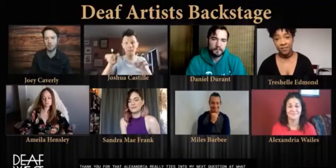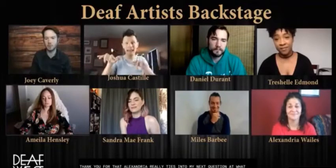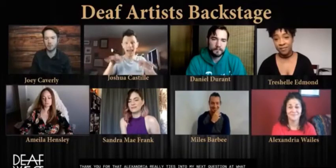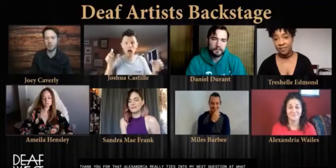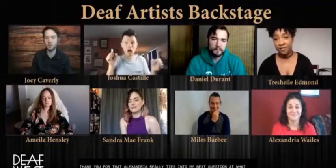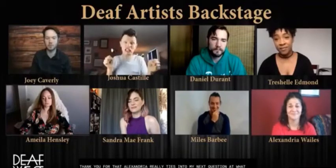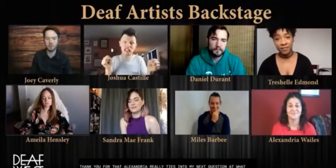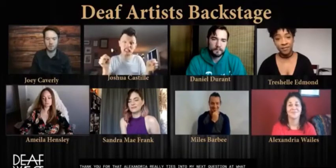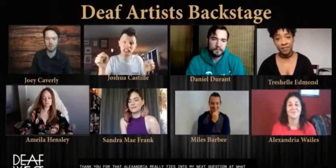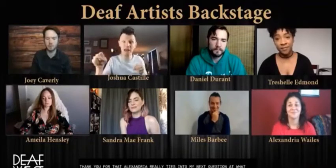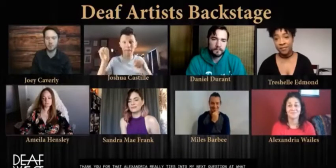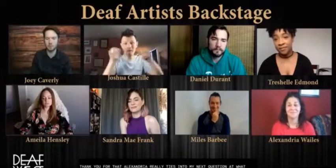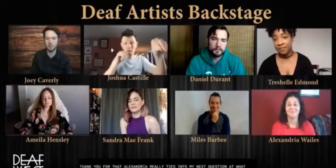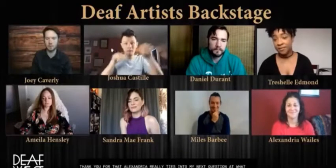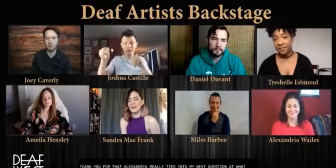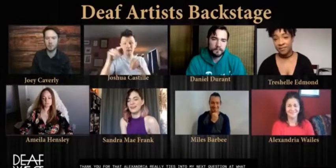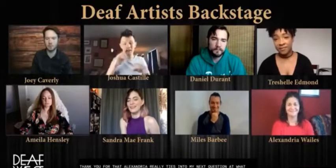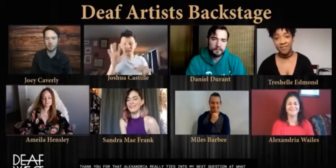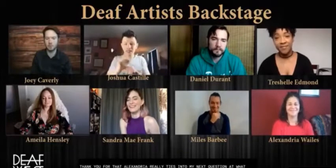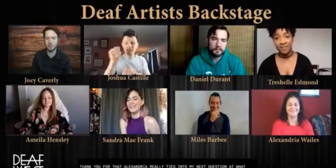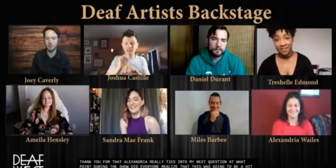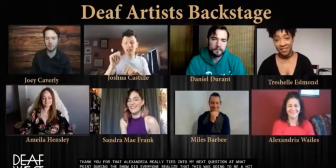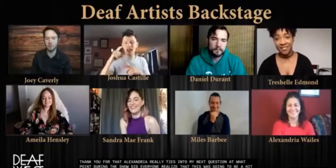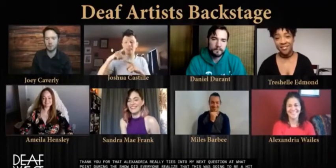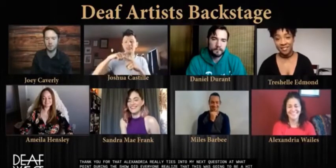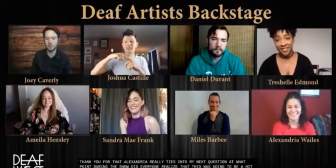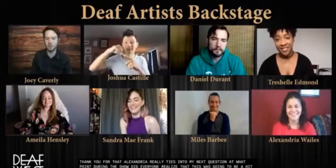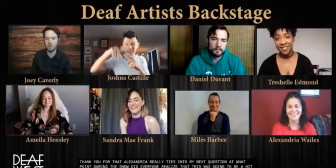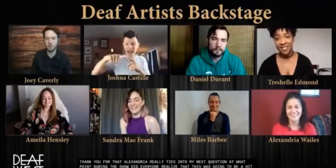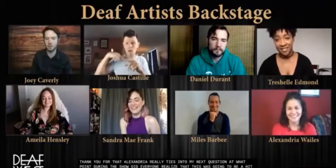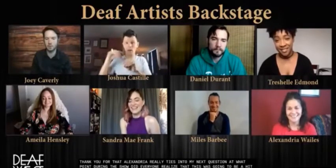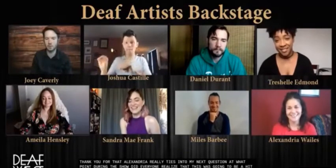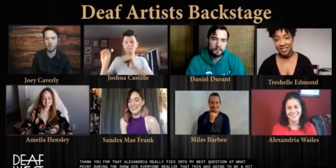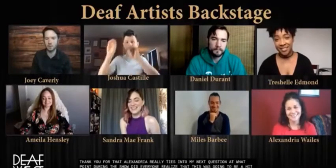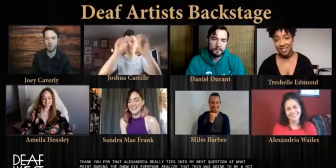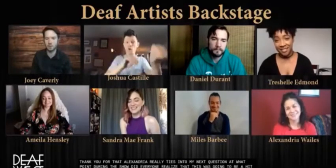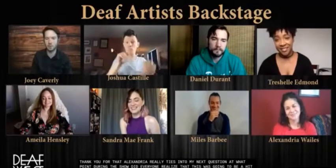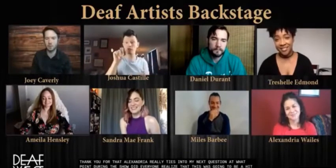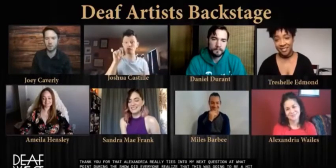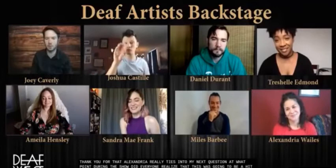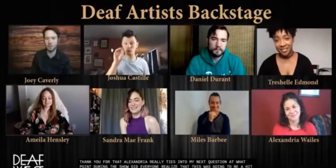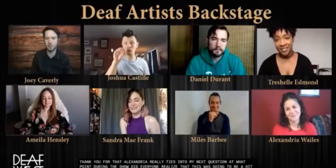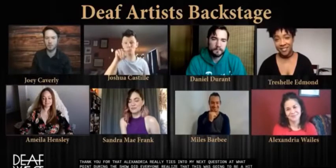We didn't have any type of specialized lighting. We were having to move the set around that we had on wheels.